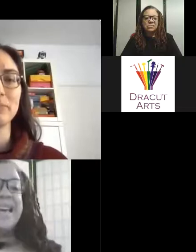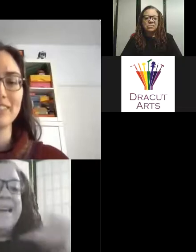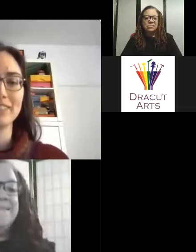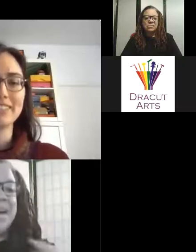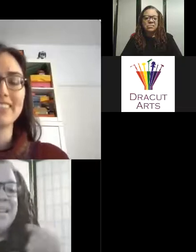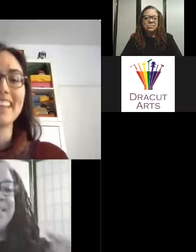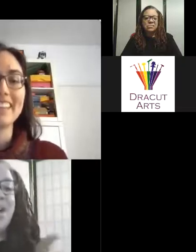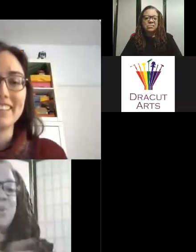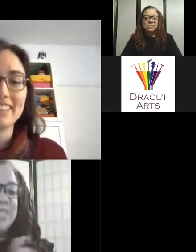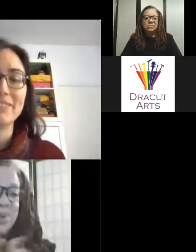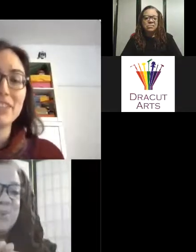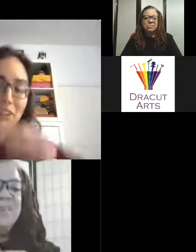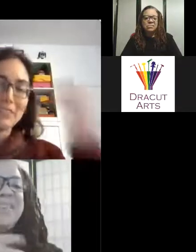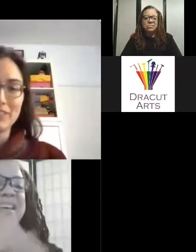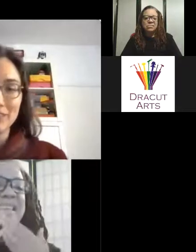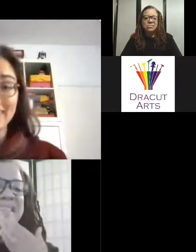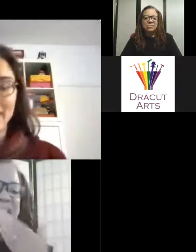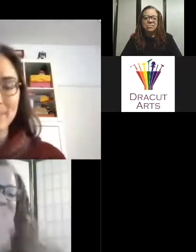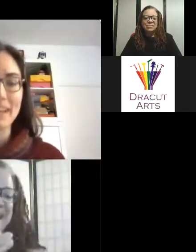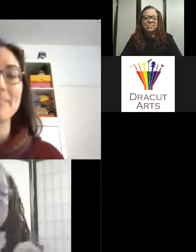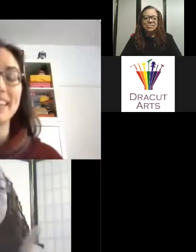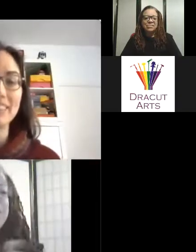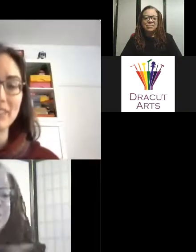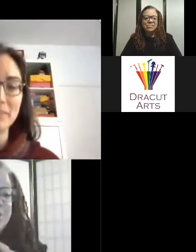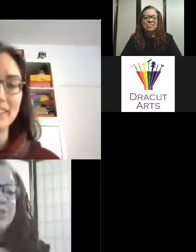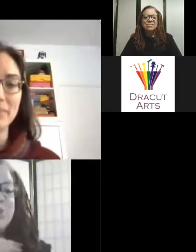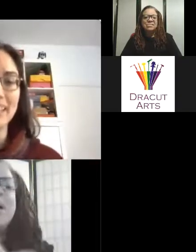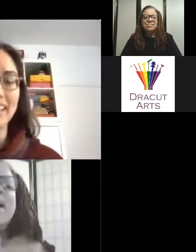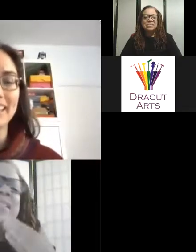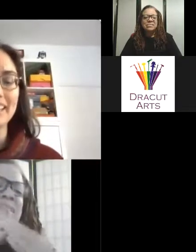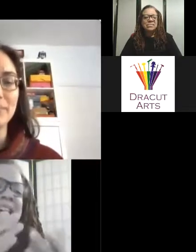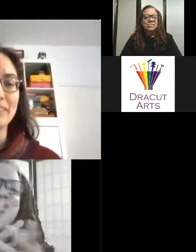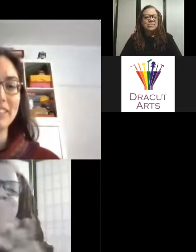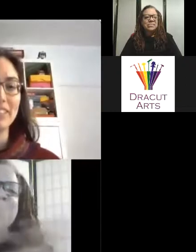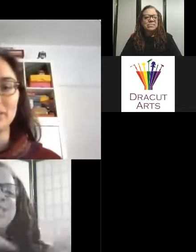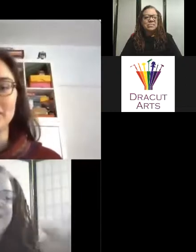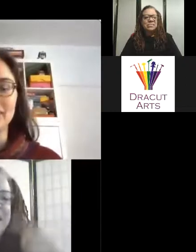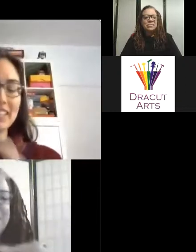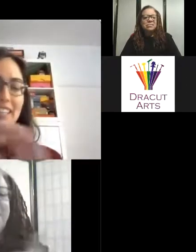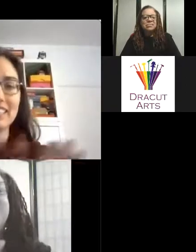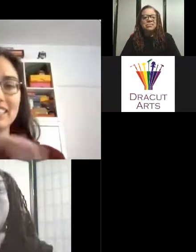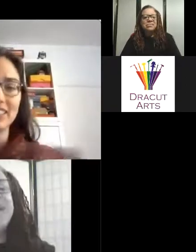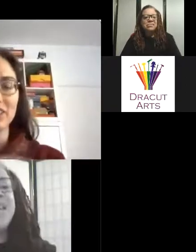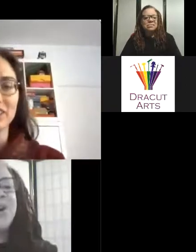Wonderful, thank you! We should also do our wrapping up. Thank you so much for being here, it's been really cool listening to your